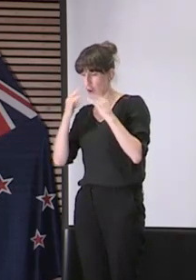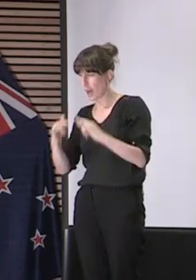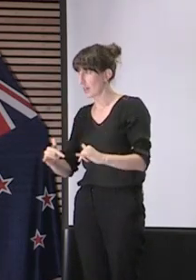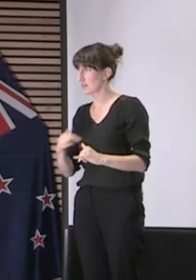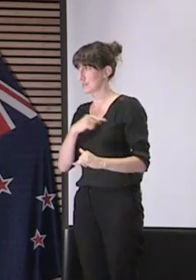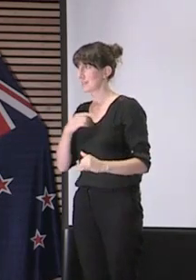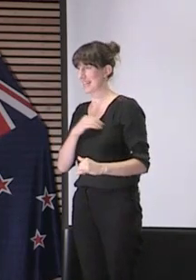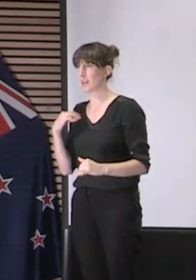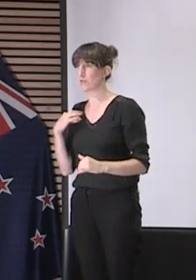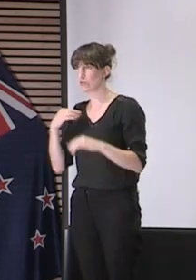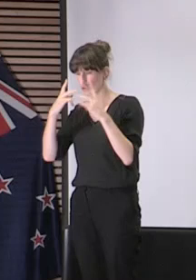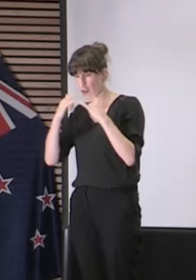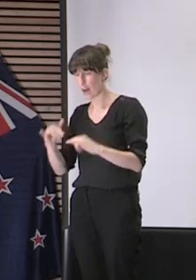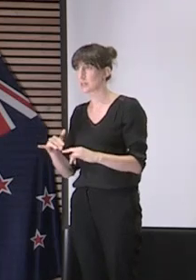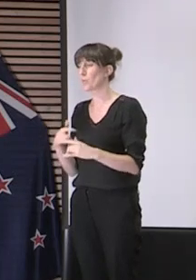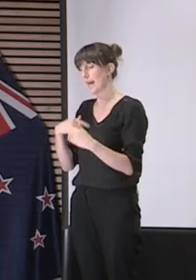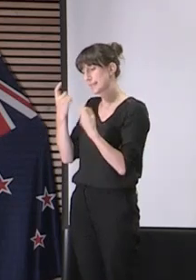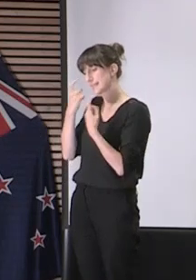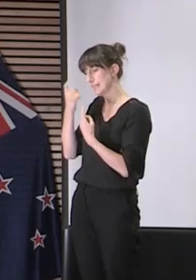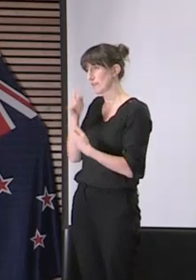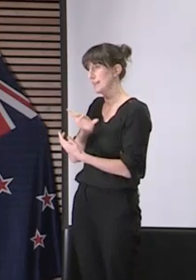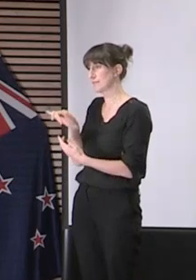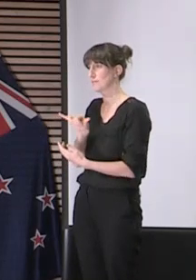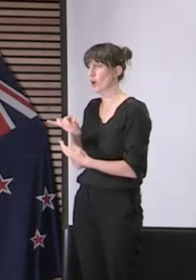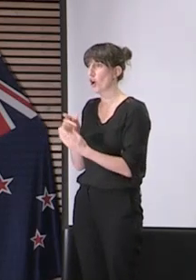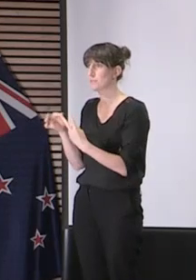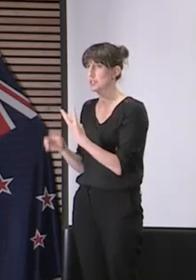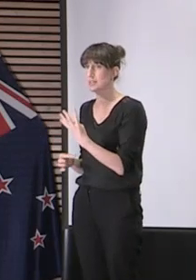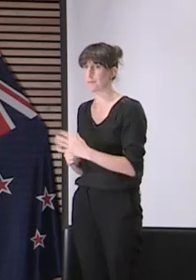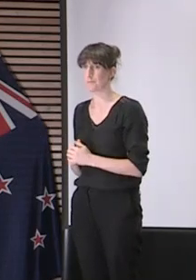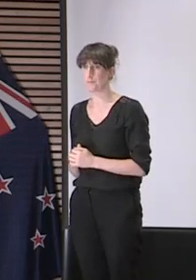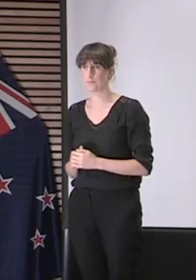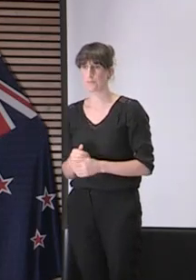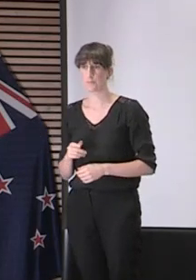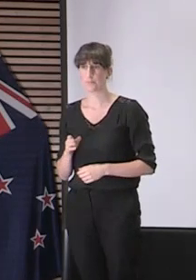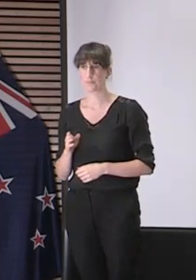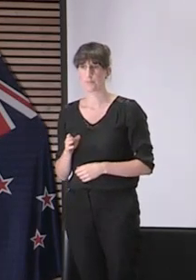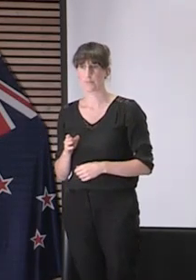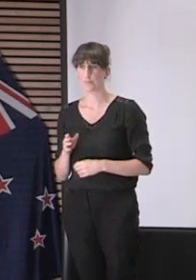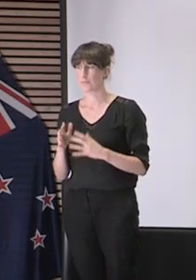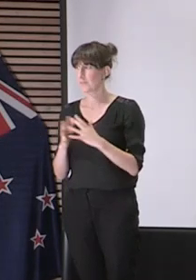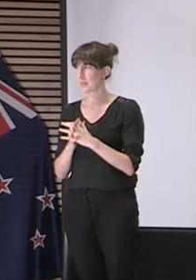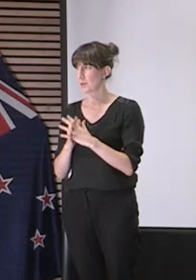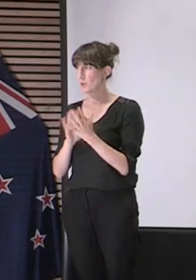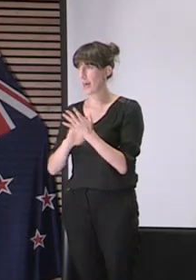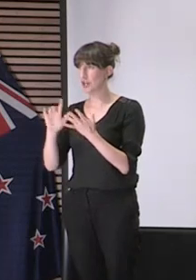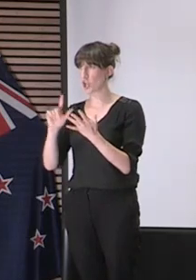about what clinical trials New Zealand may be involved in.